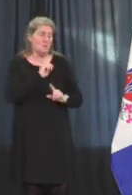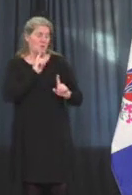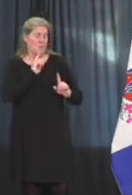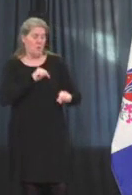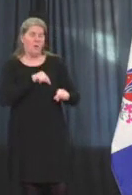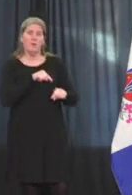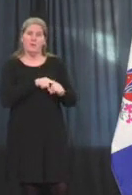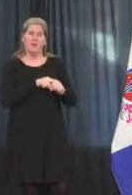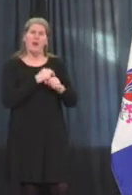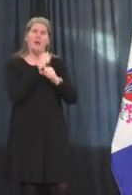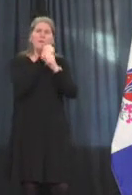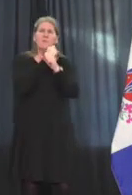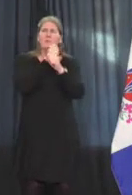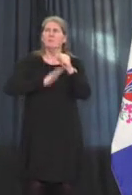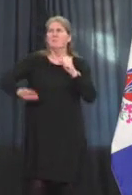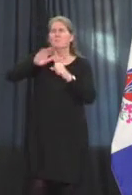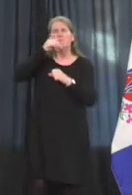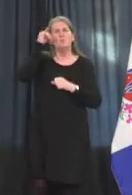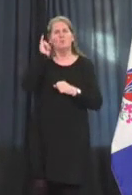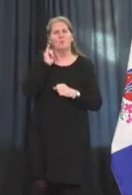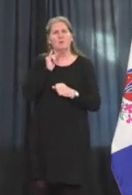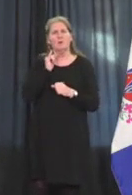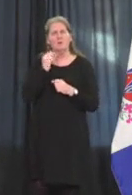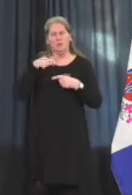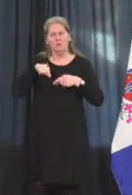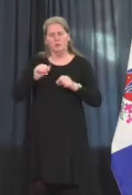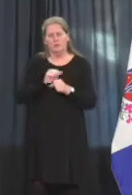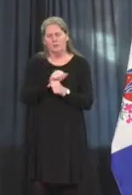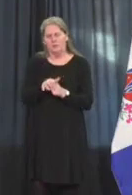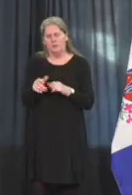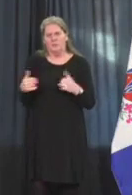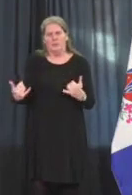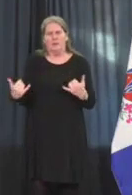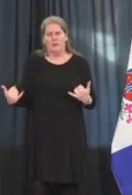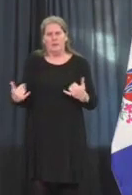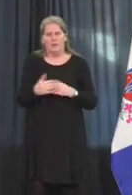FURTHER PROTECT OUR TERRITORY DURING THIS PANDEMIC AND TO REFLECT THE CONCERNS THAT WE ARE